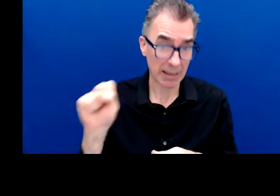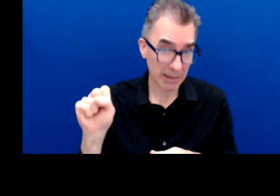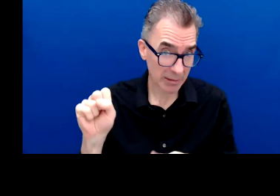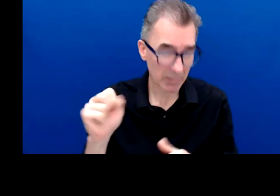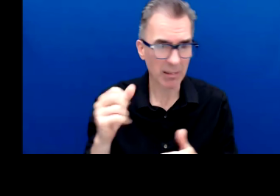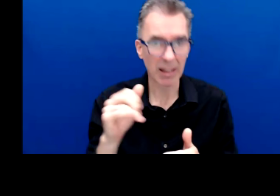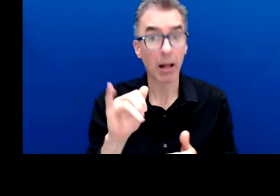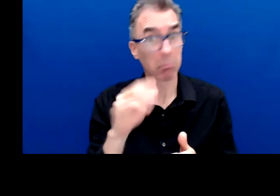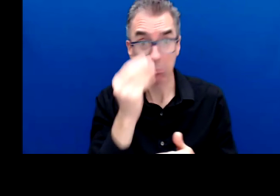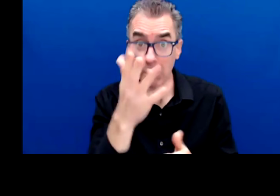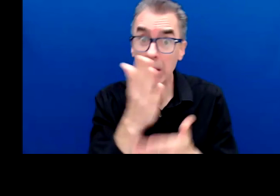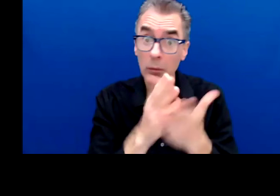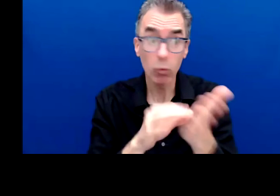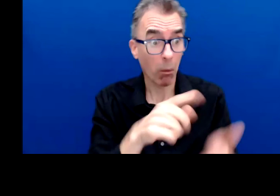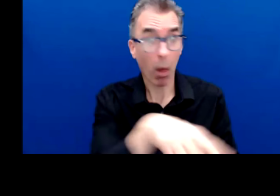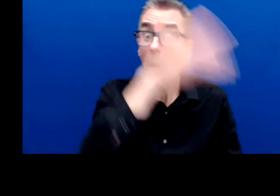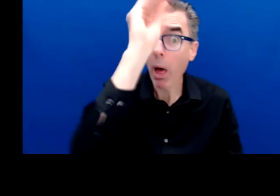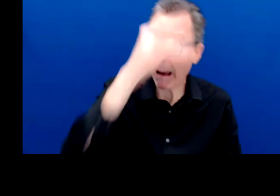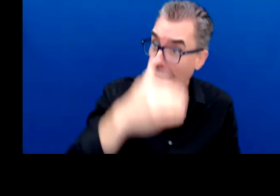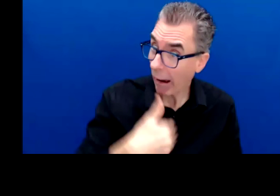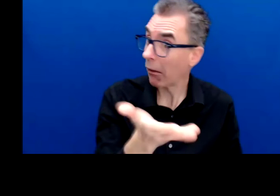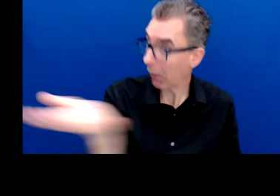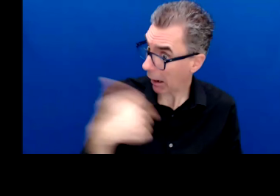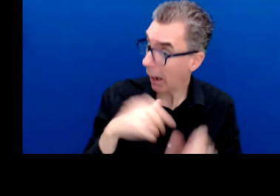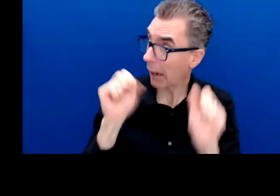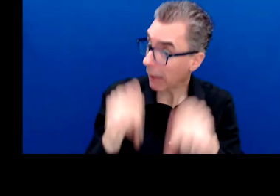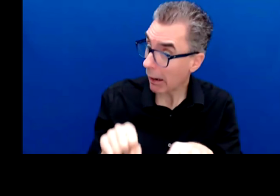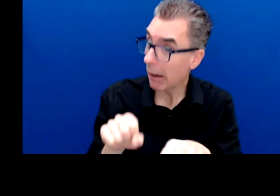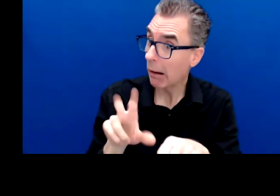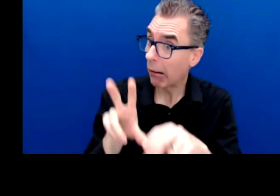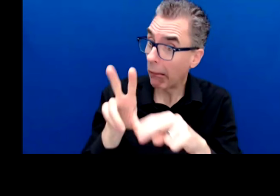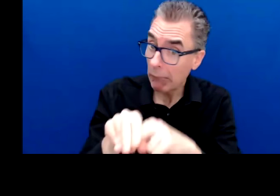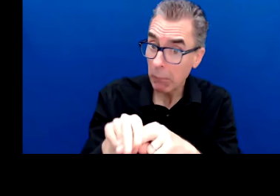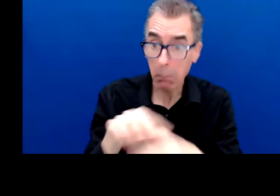realize that these resources are available to them. You know, some of these are for free.